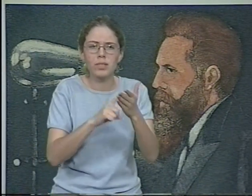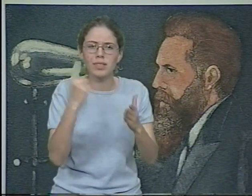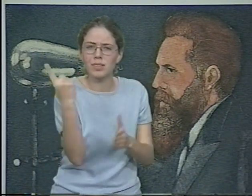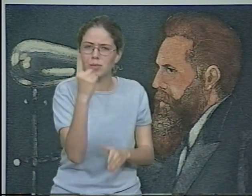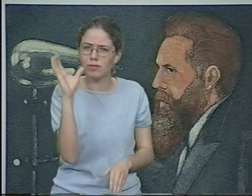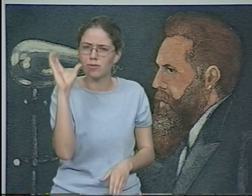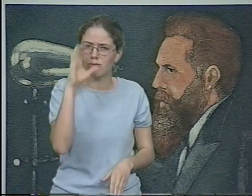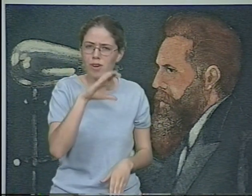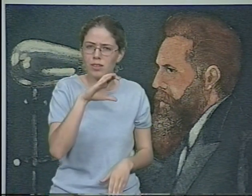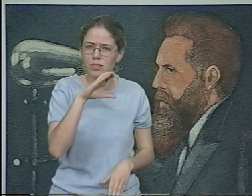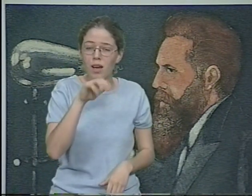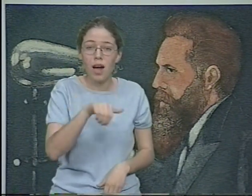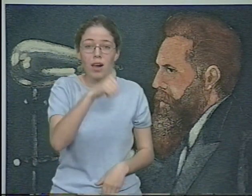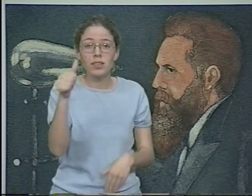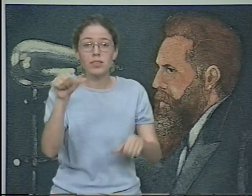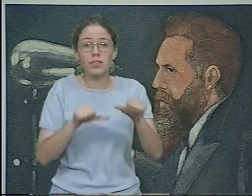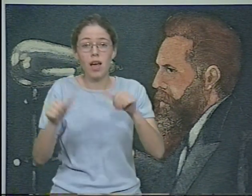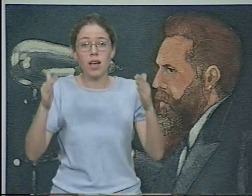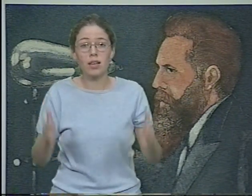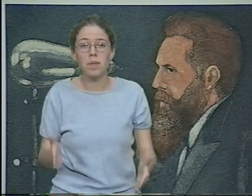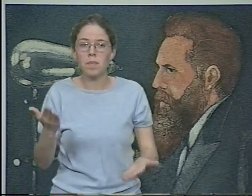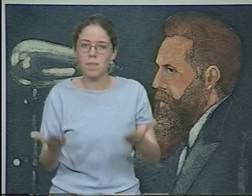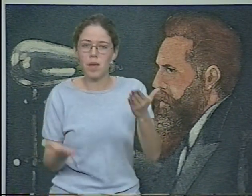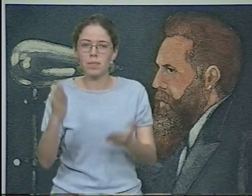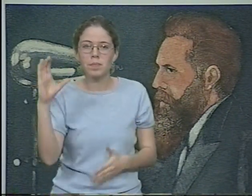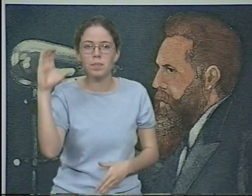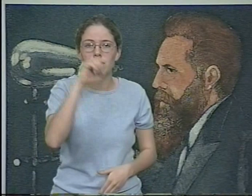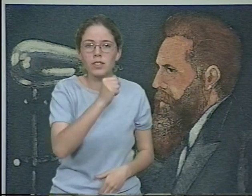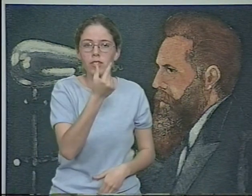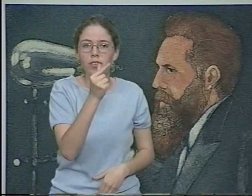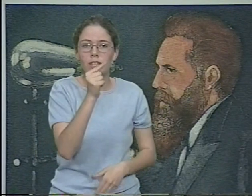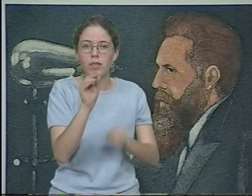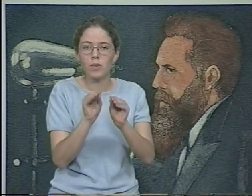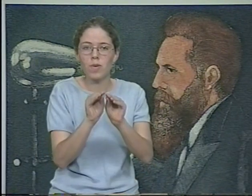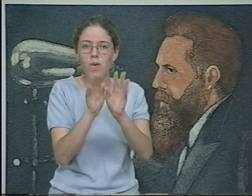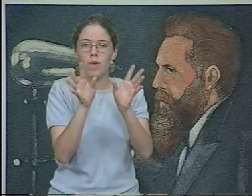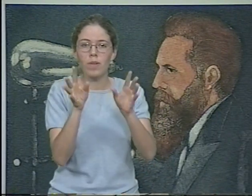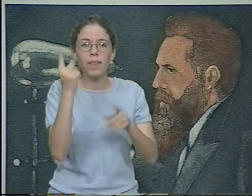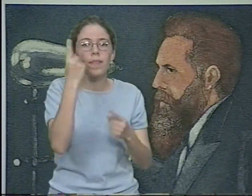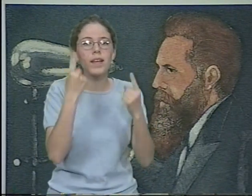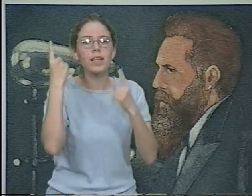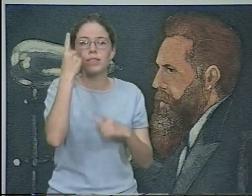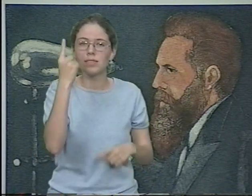from any other night. He had set up the glass vacuum tube,